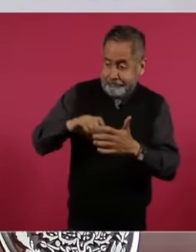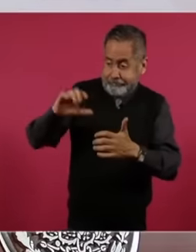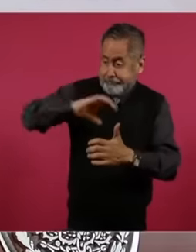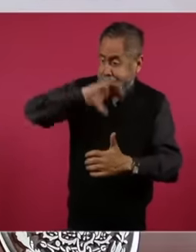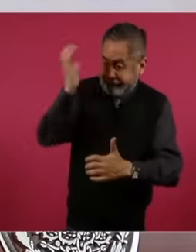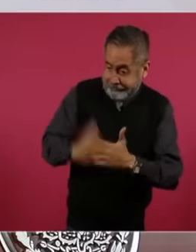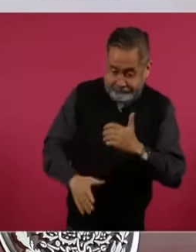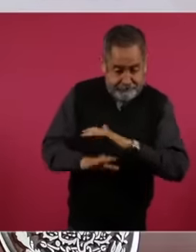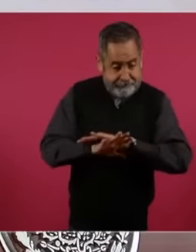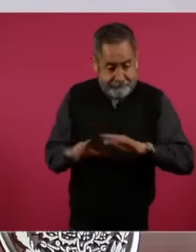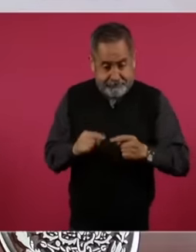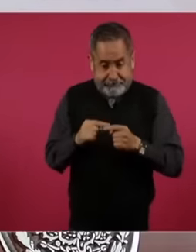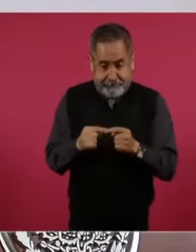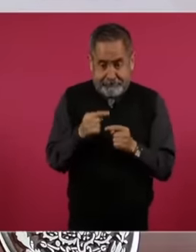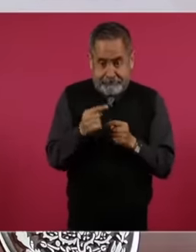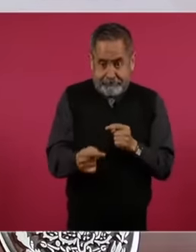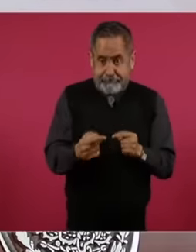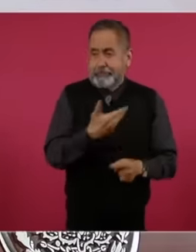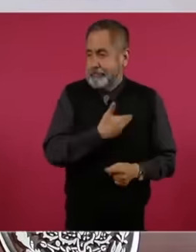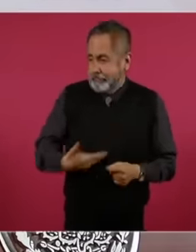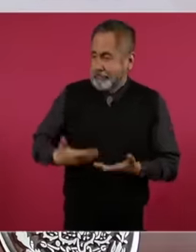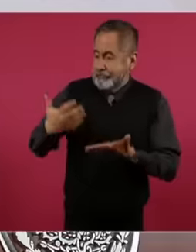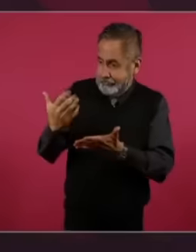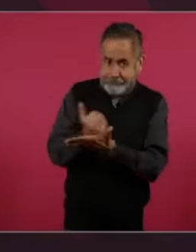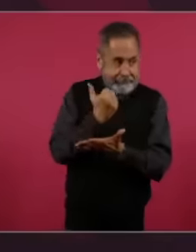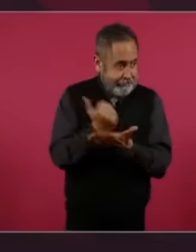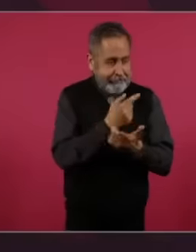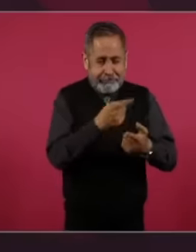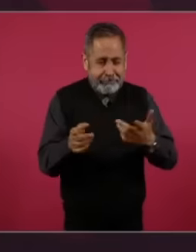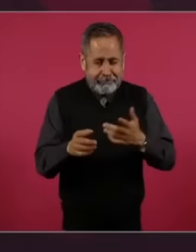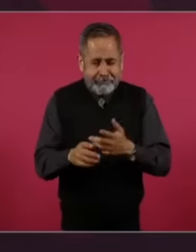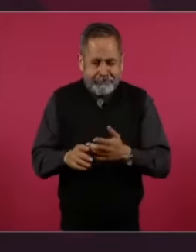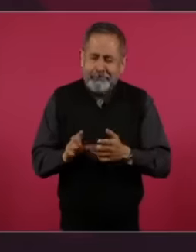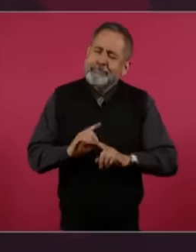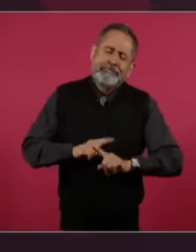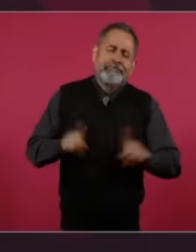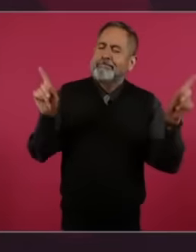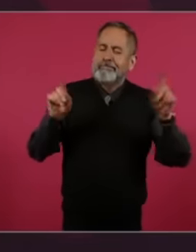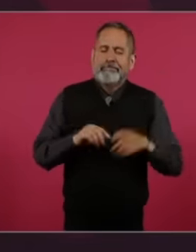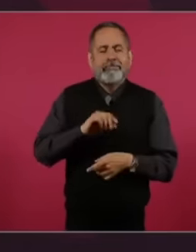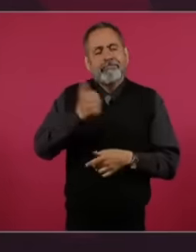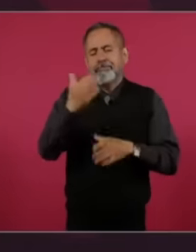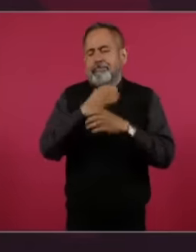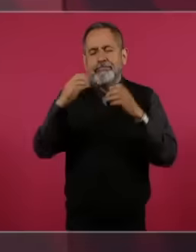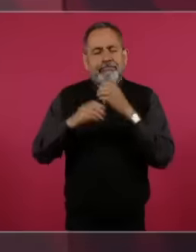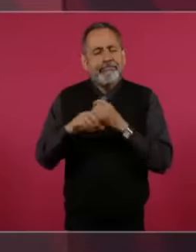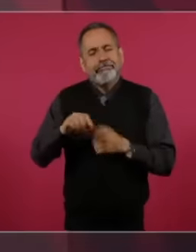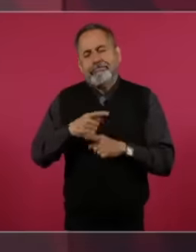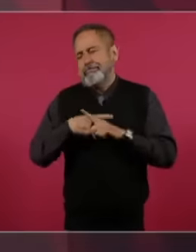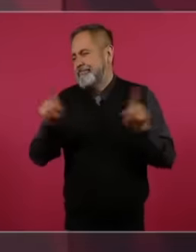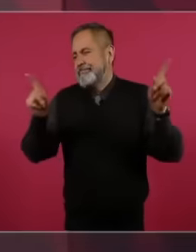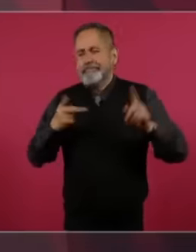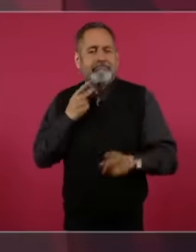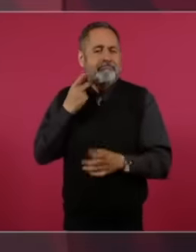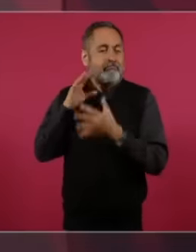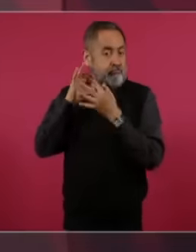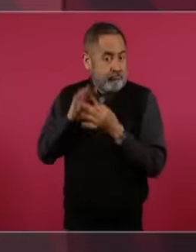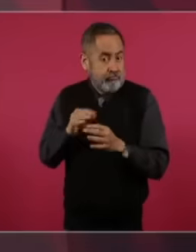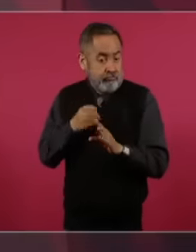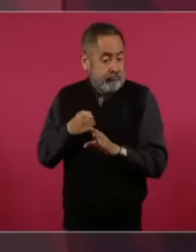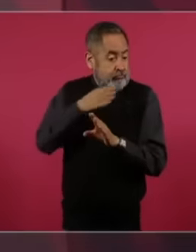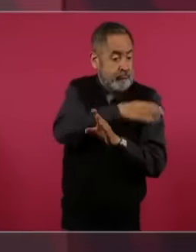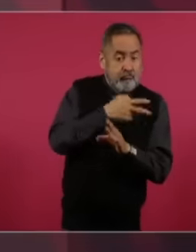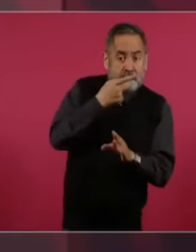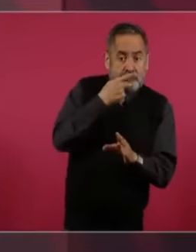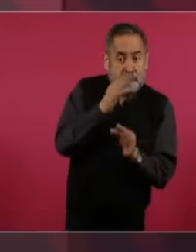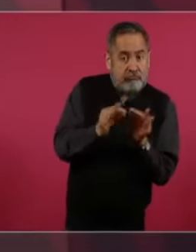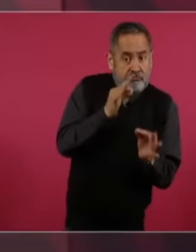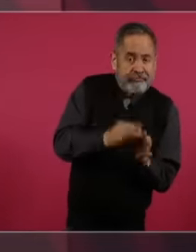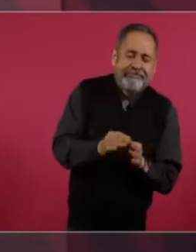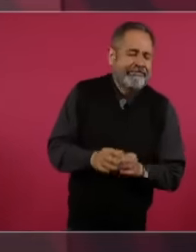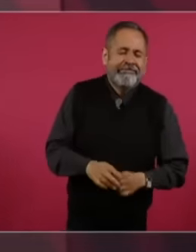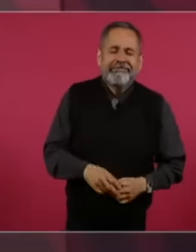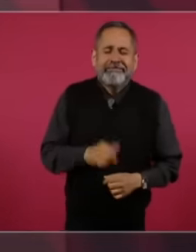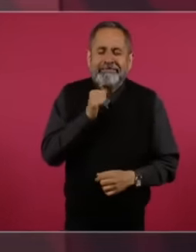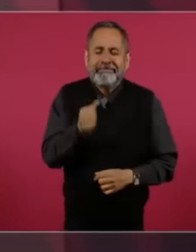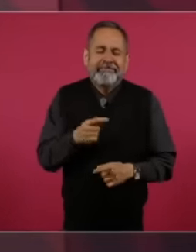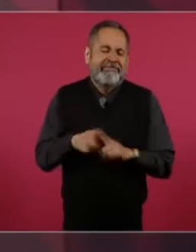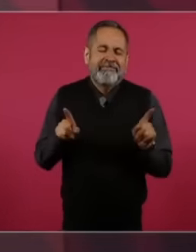The governments are formed, the policies and practices are different